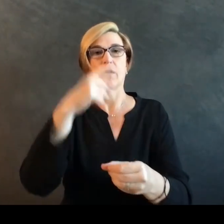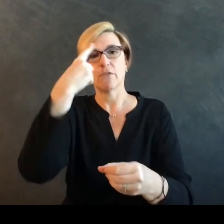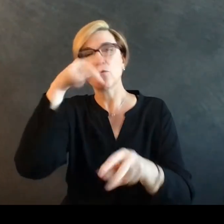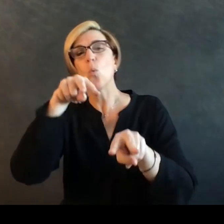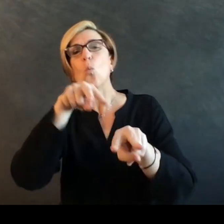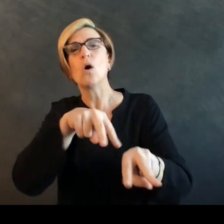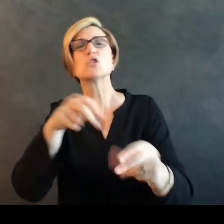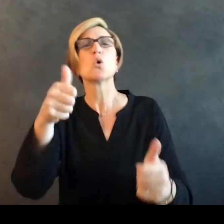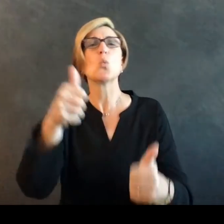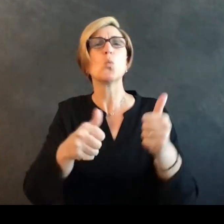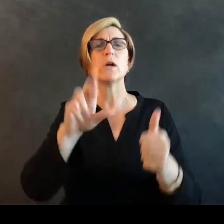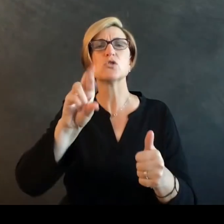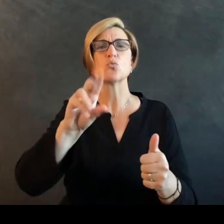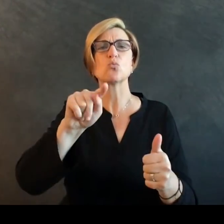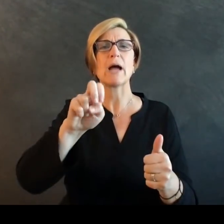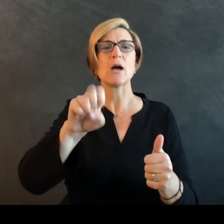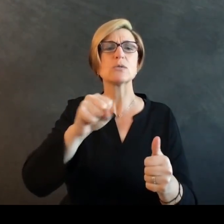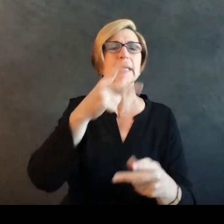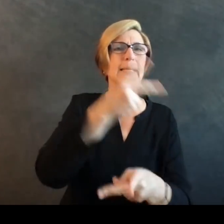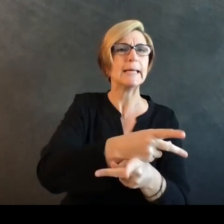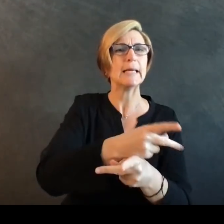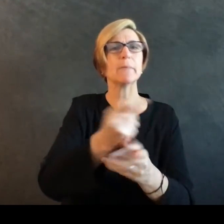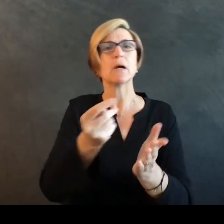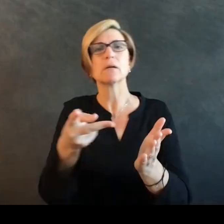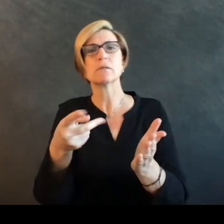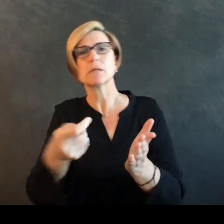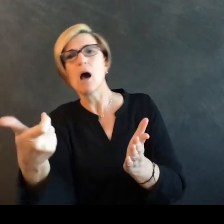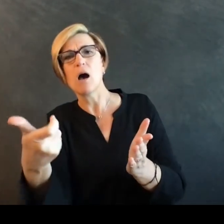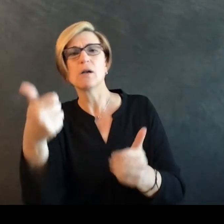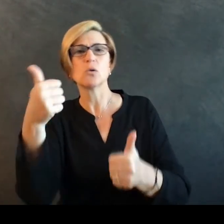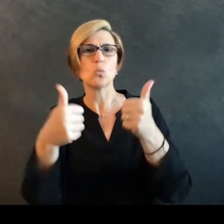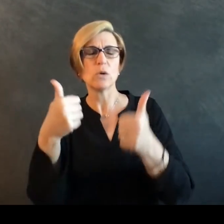advisors will be financial advisors and three law firms will be releasing that